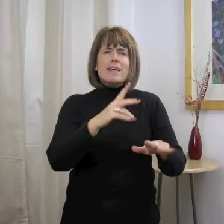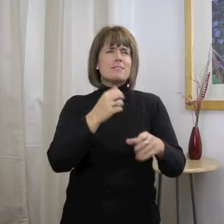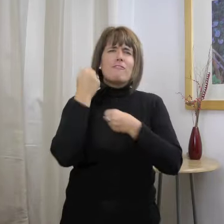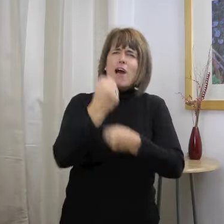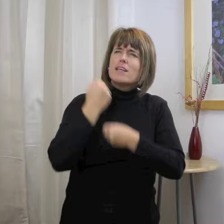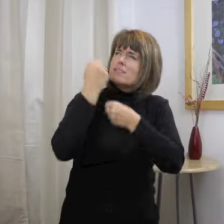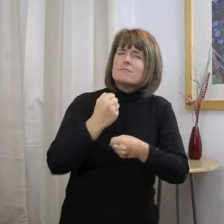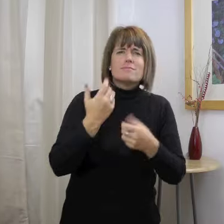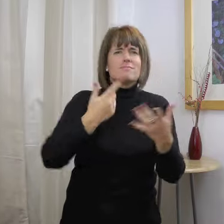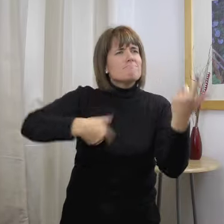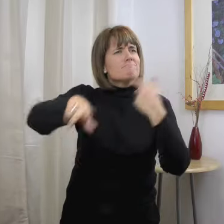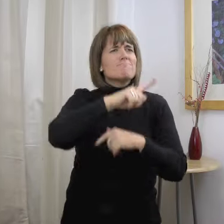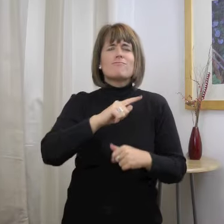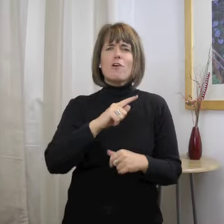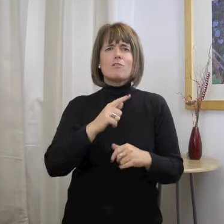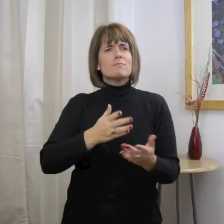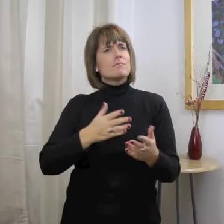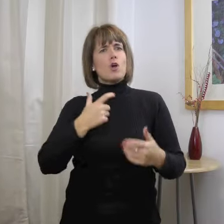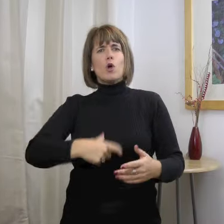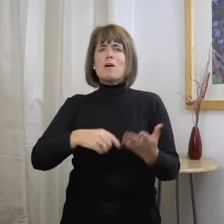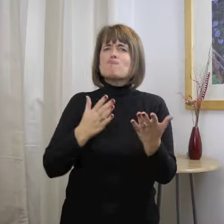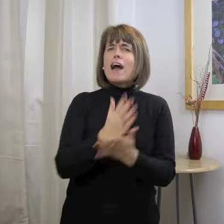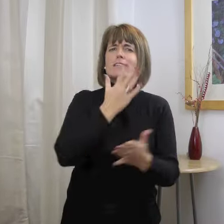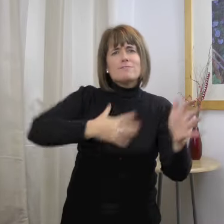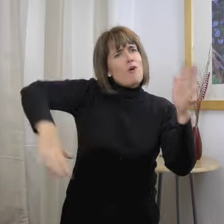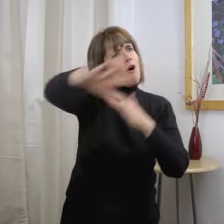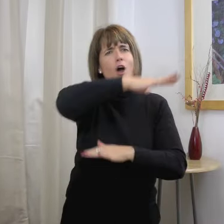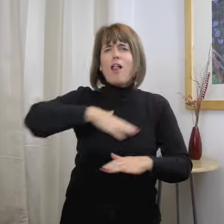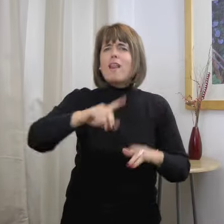was; his years of campaigning to ensure equality and rights for everyone.